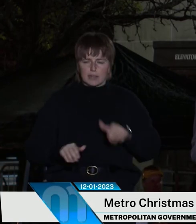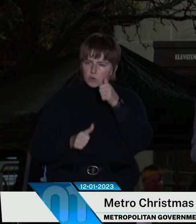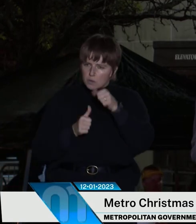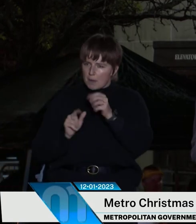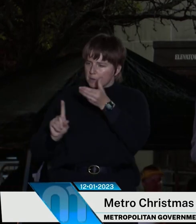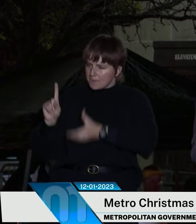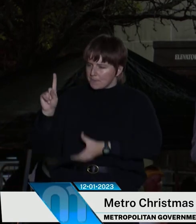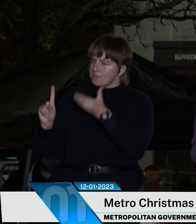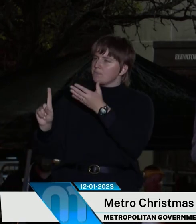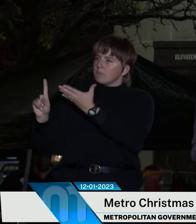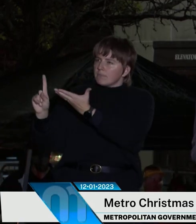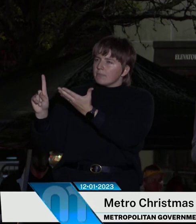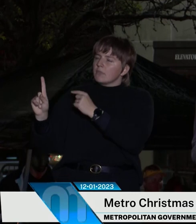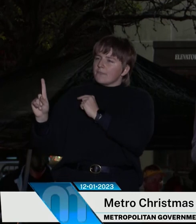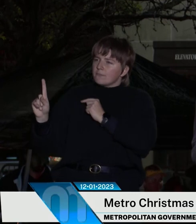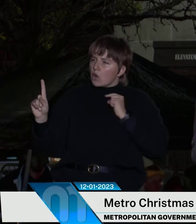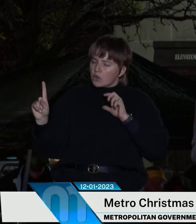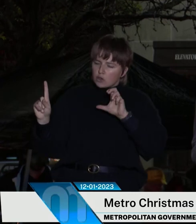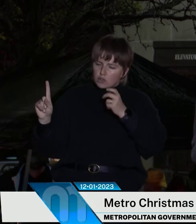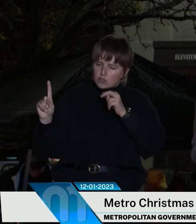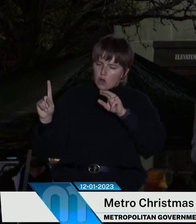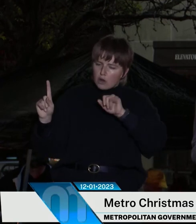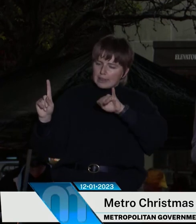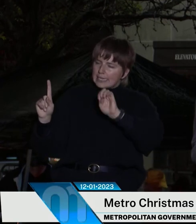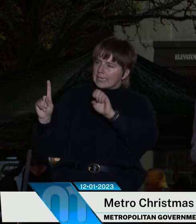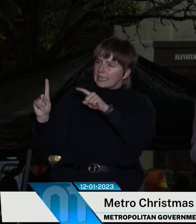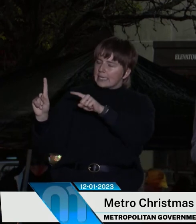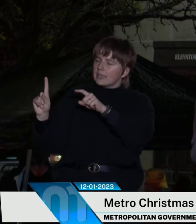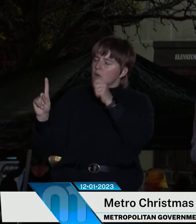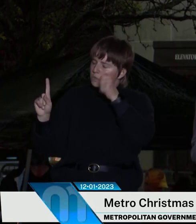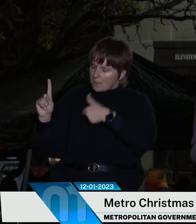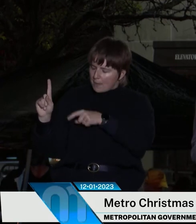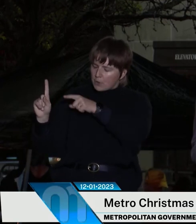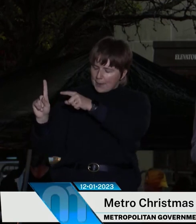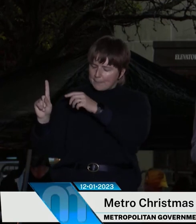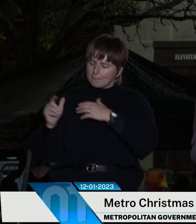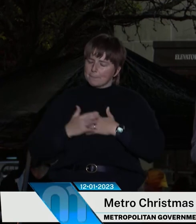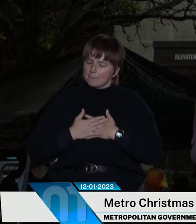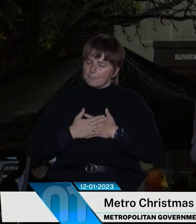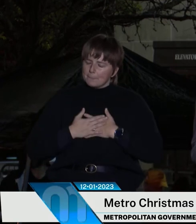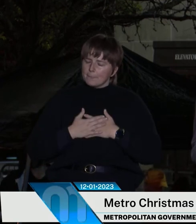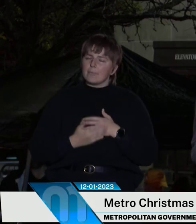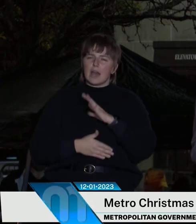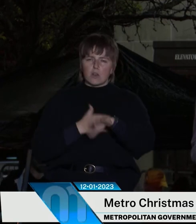JOIN ME FOR JUST A MOMENT OF SILENCE IN HIS RECOGNITION AND